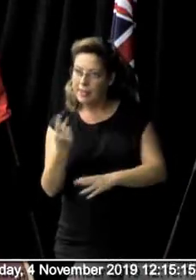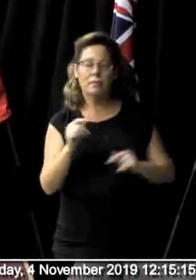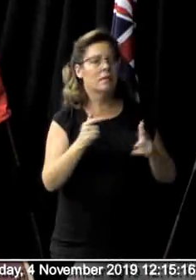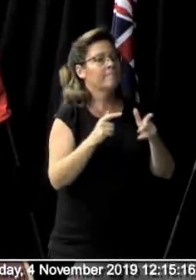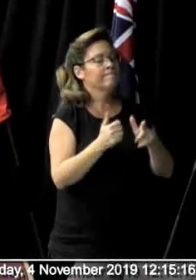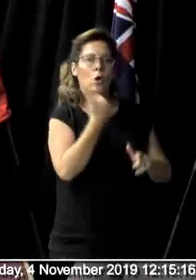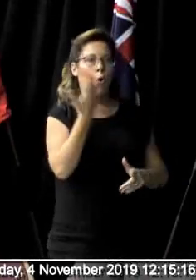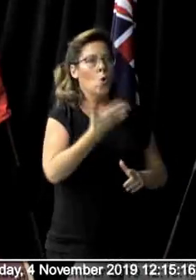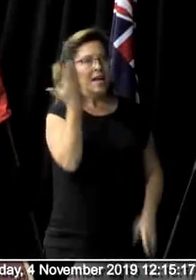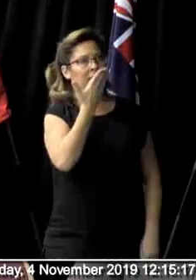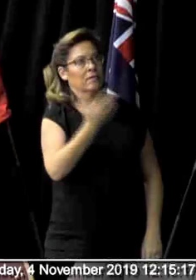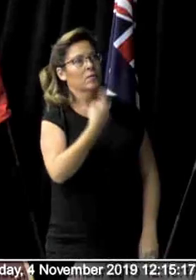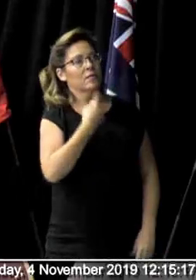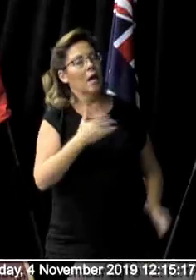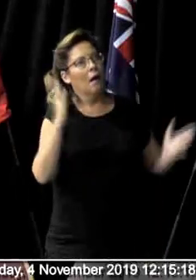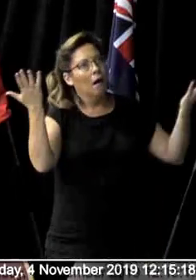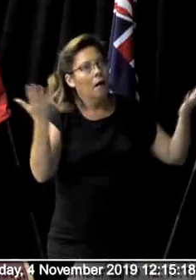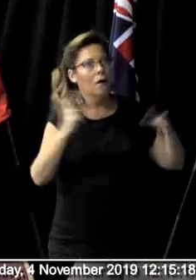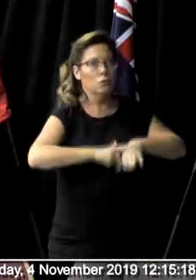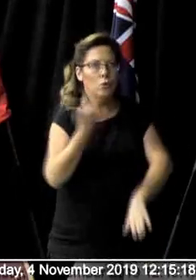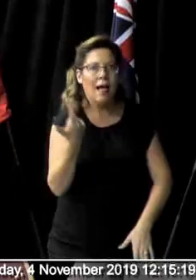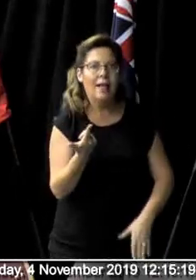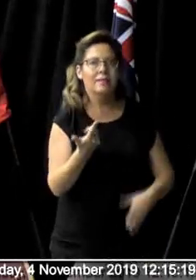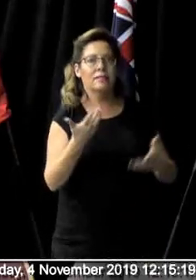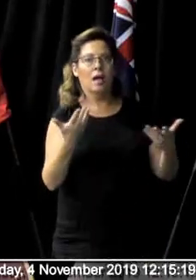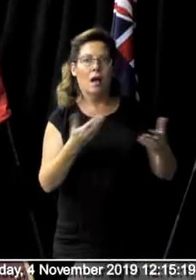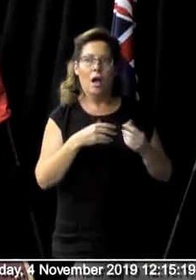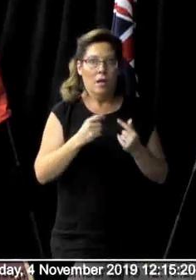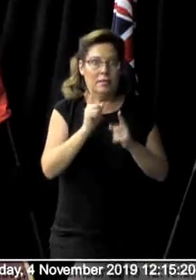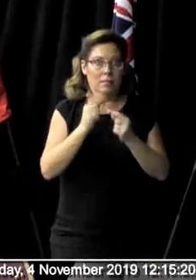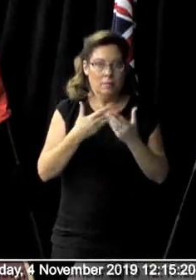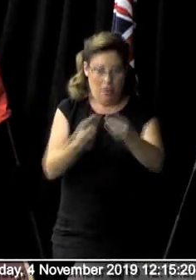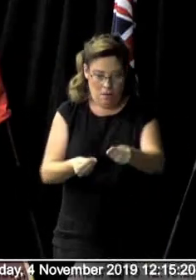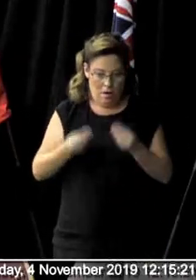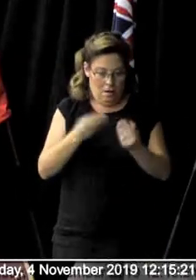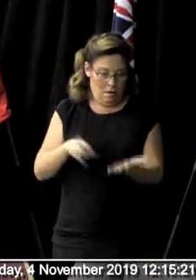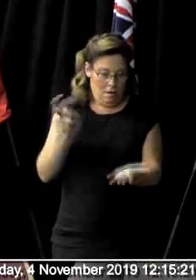forms were available, I would fill them in and either drop them off that day or the very next morning.